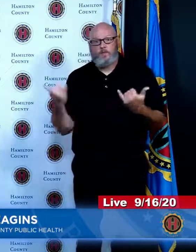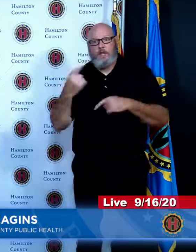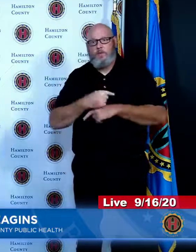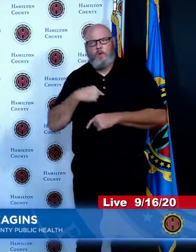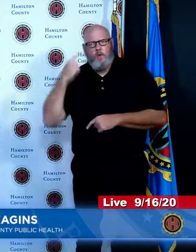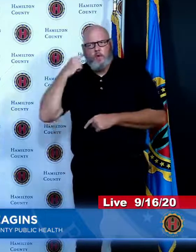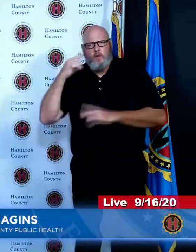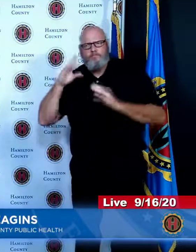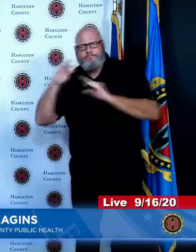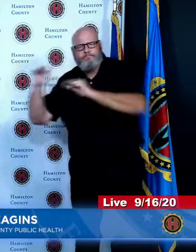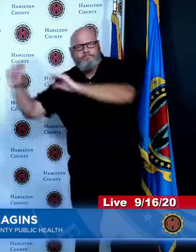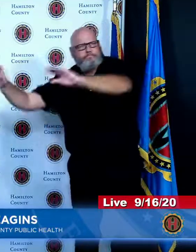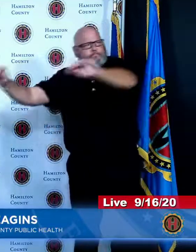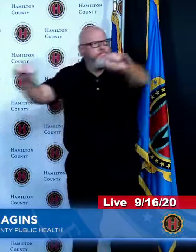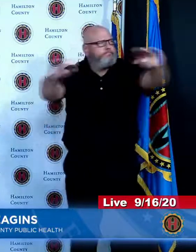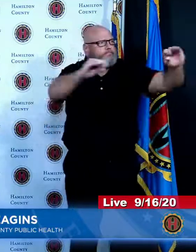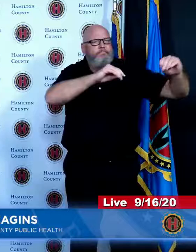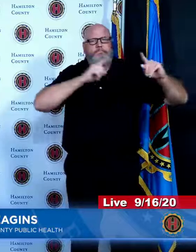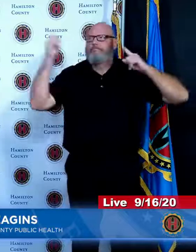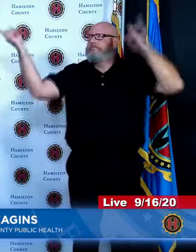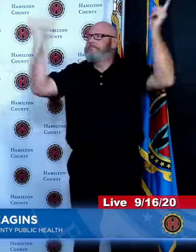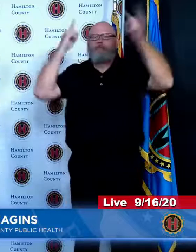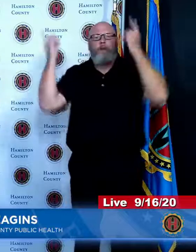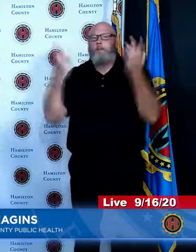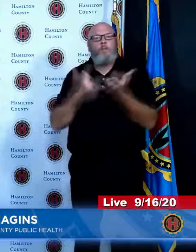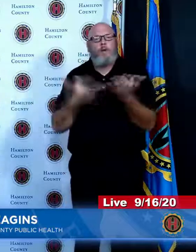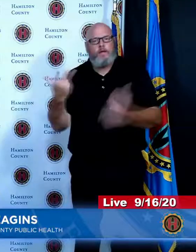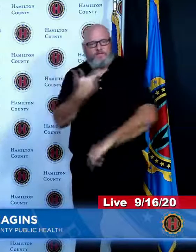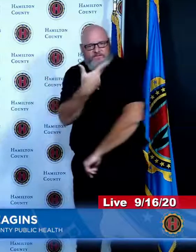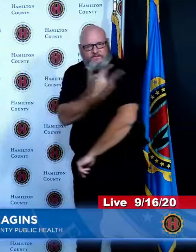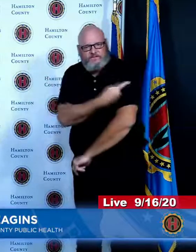in various levels of production I want to say right off that there is currently